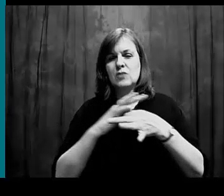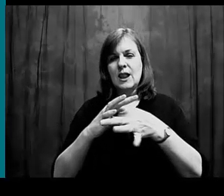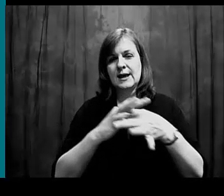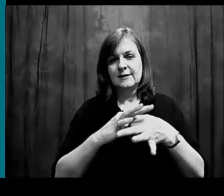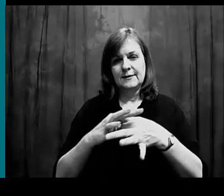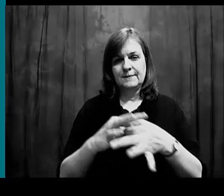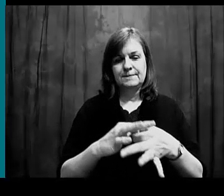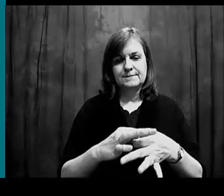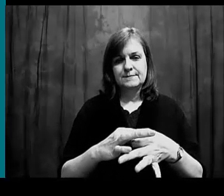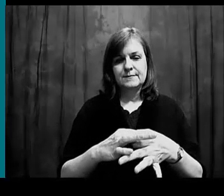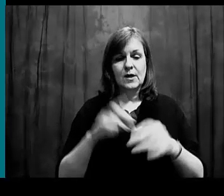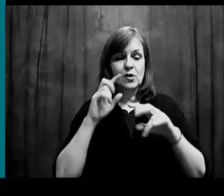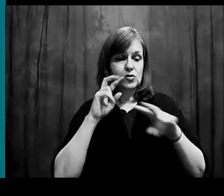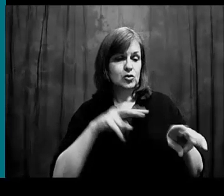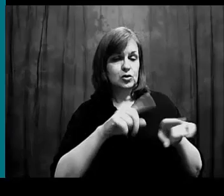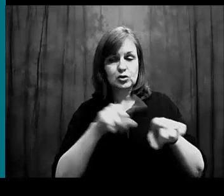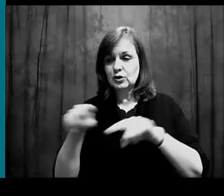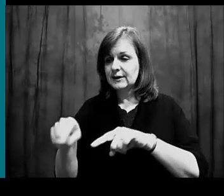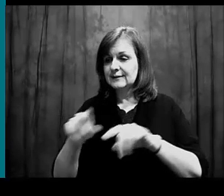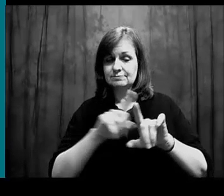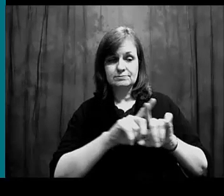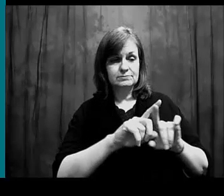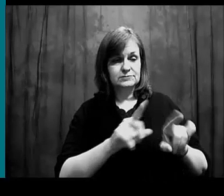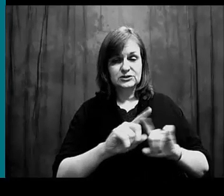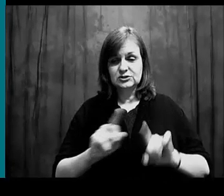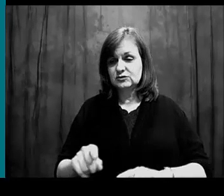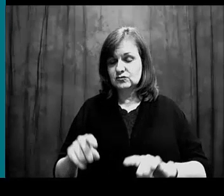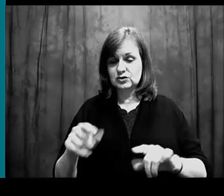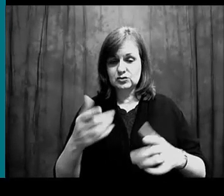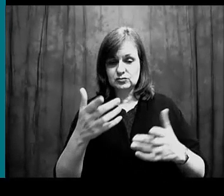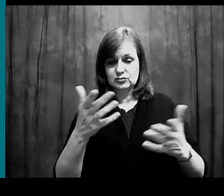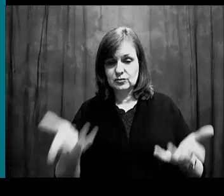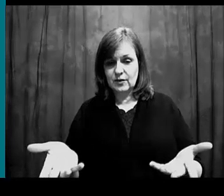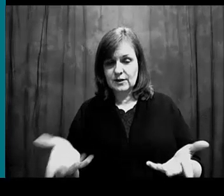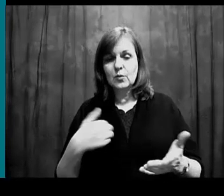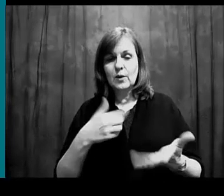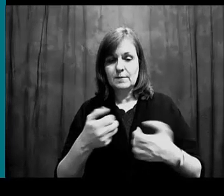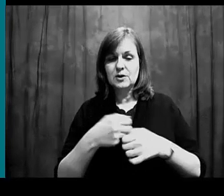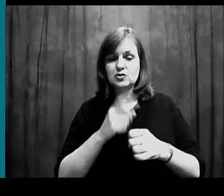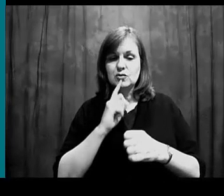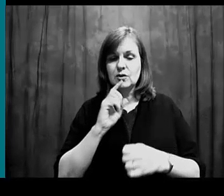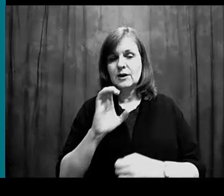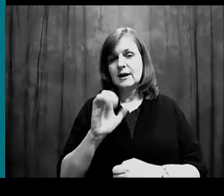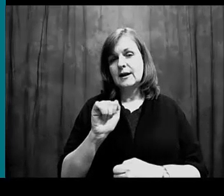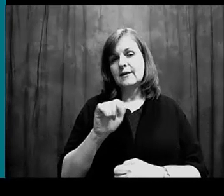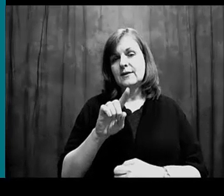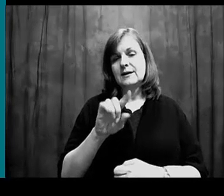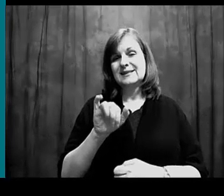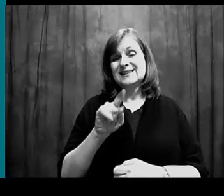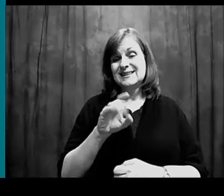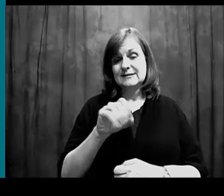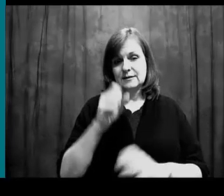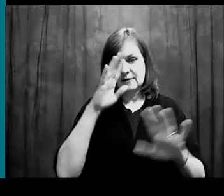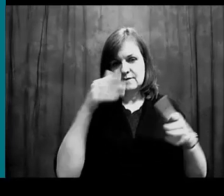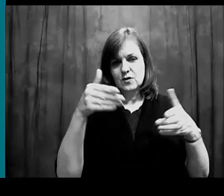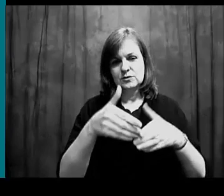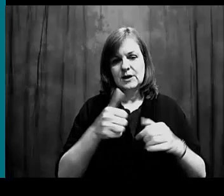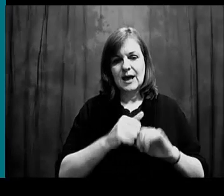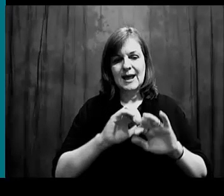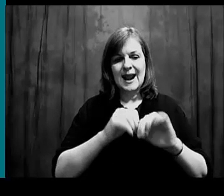looking at the differences we wanna make sure that our c;adistics is focusing on the evolutionary relatedness but when we